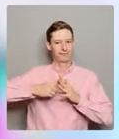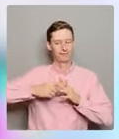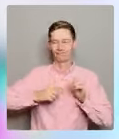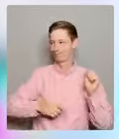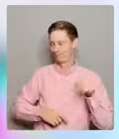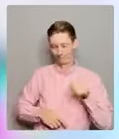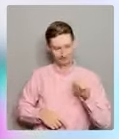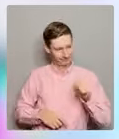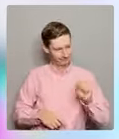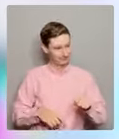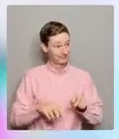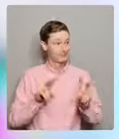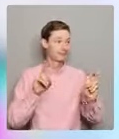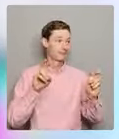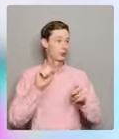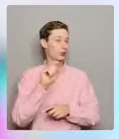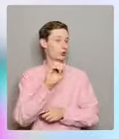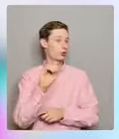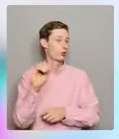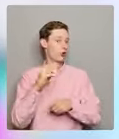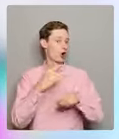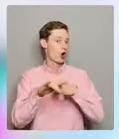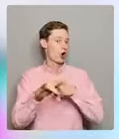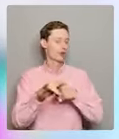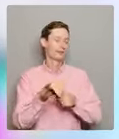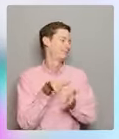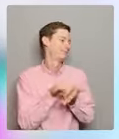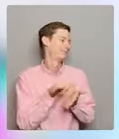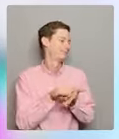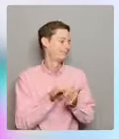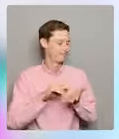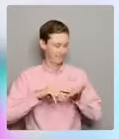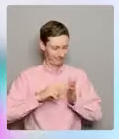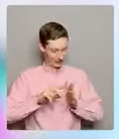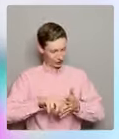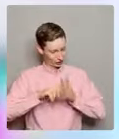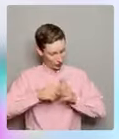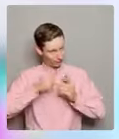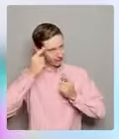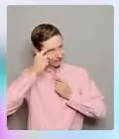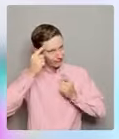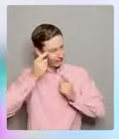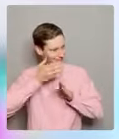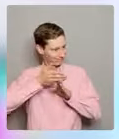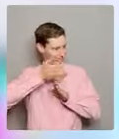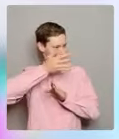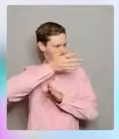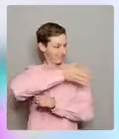Yes, to me, there's no such thing as like too early for accessibility and inclusion. Honestly, considering you know, these topics,